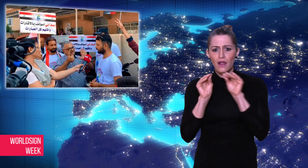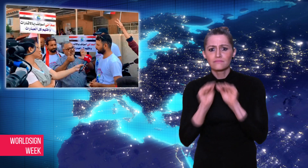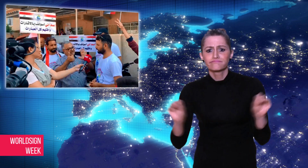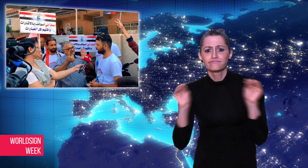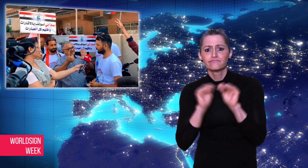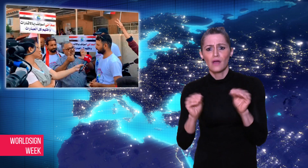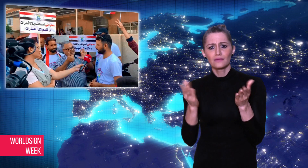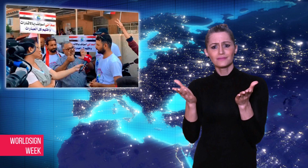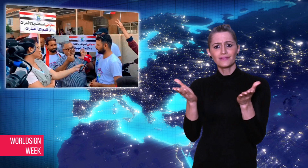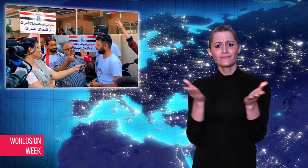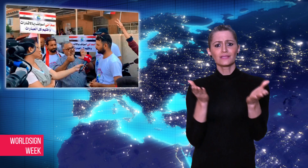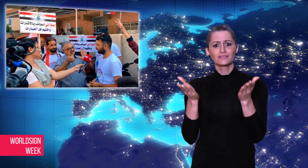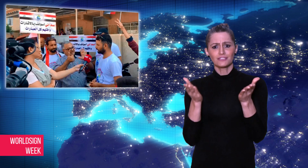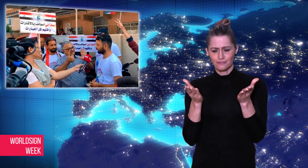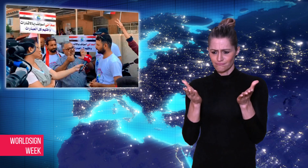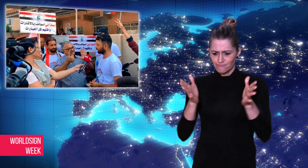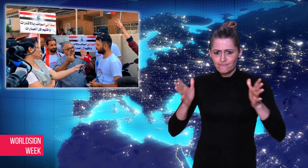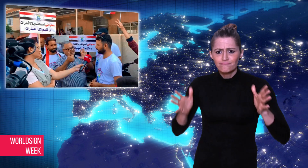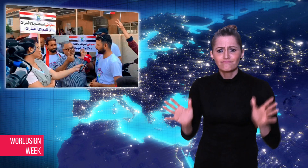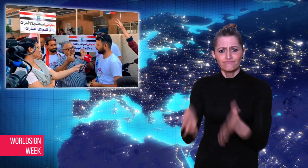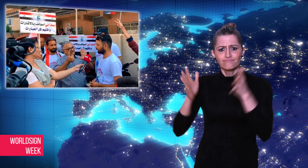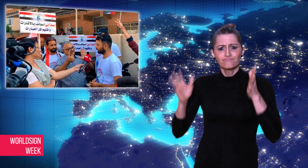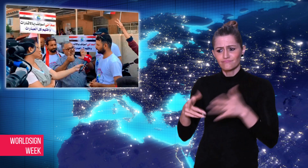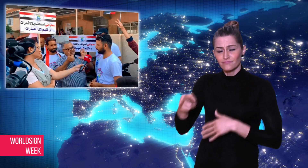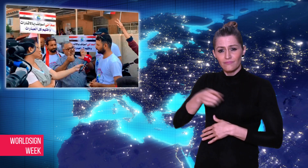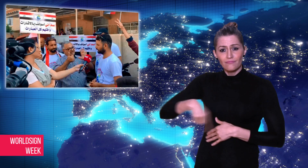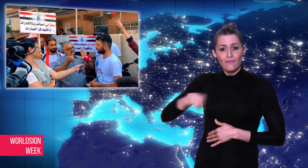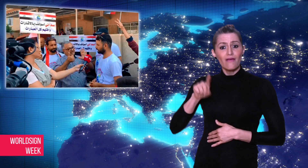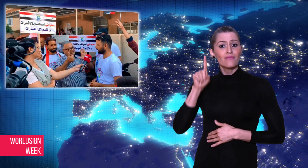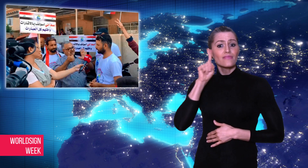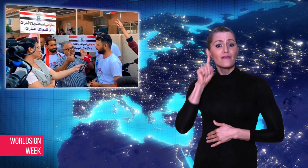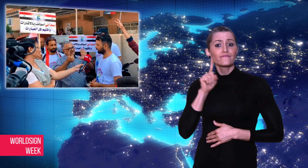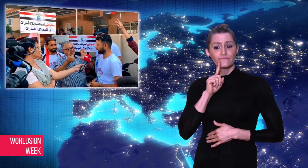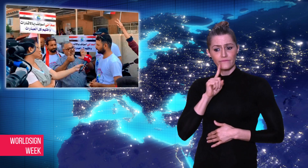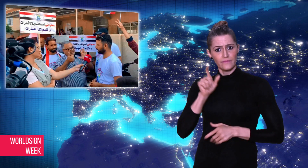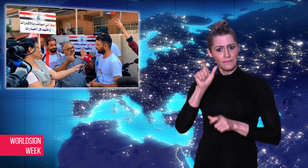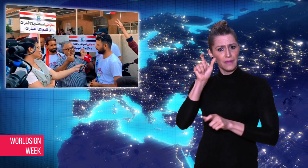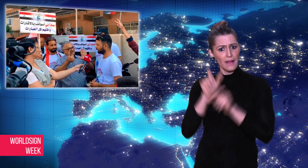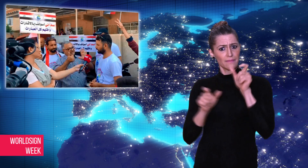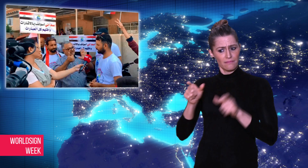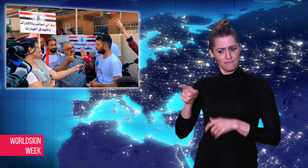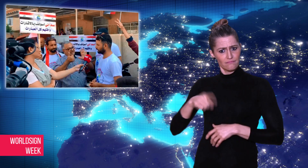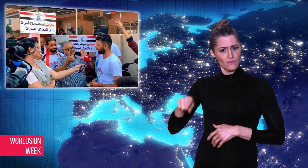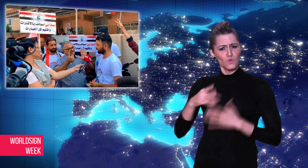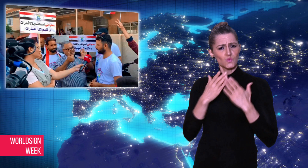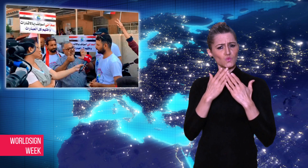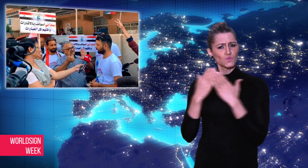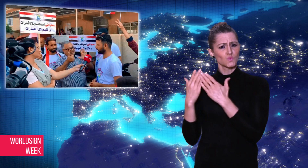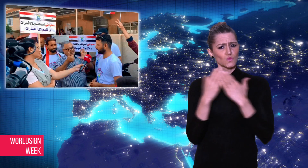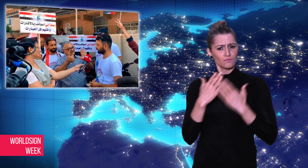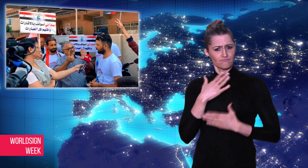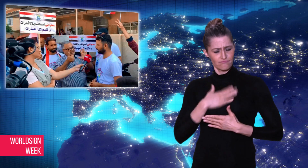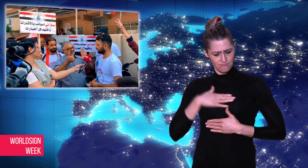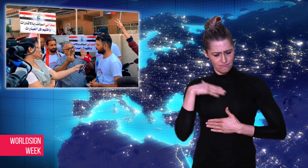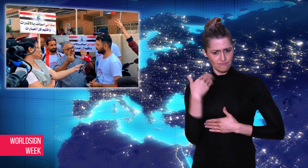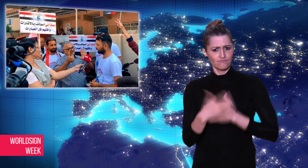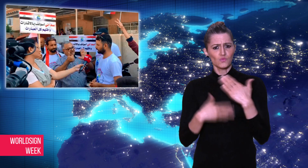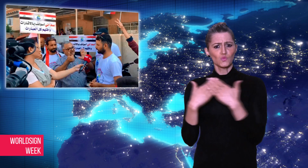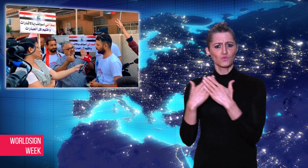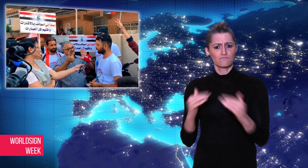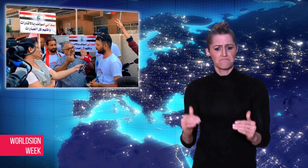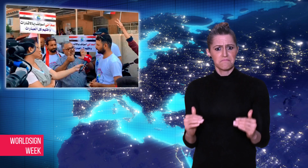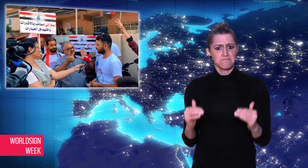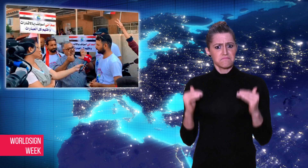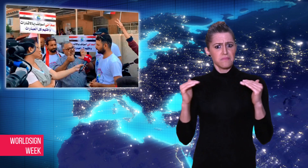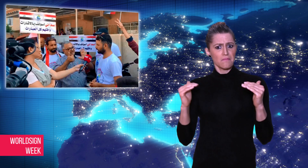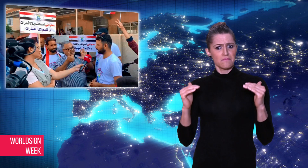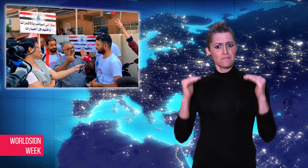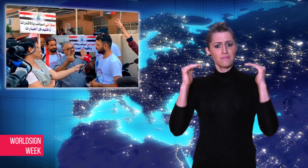Iraq lacks educational services to enable Deaf